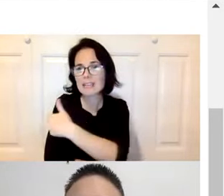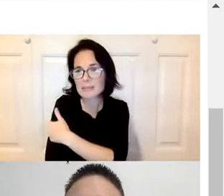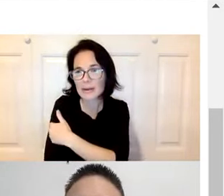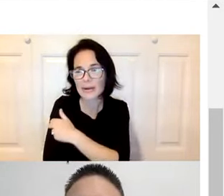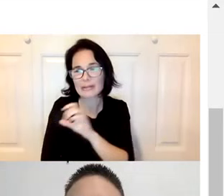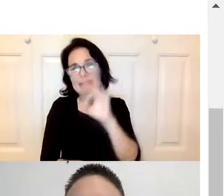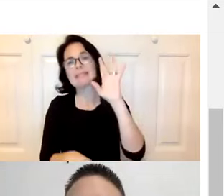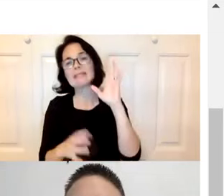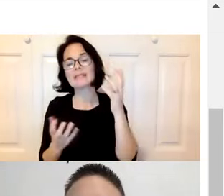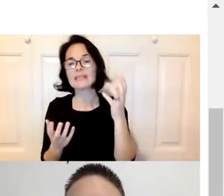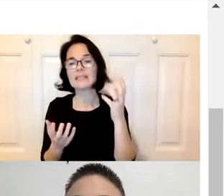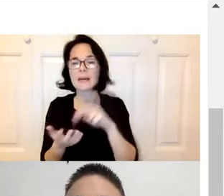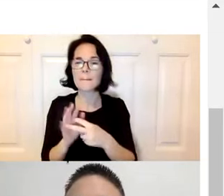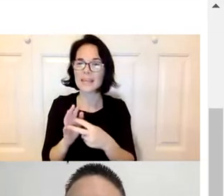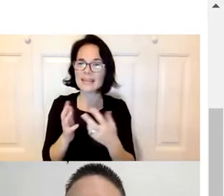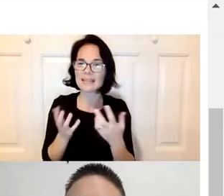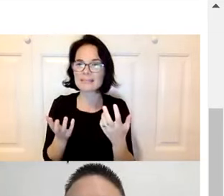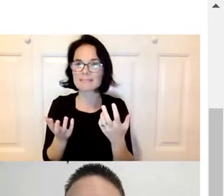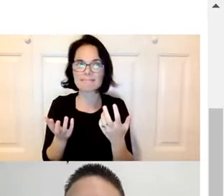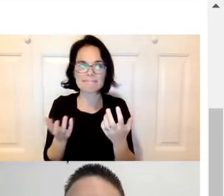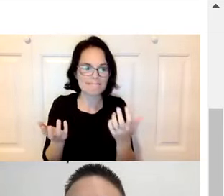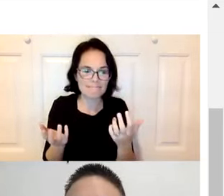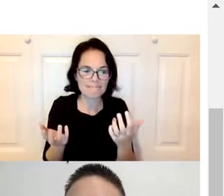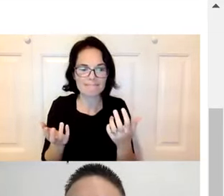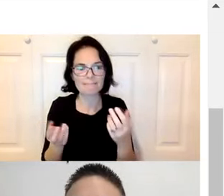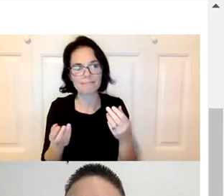are encouraged to get the flu shot even if they're not as exposed to it as